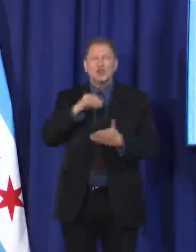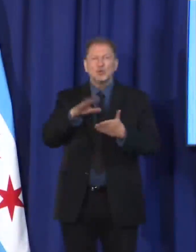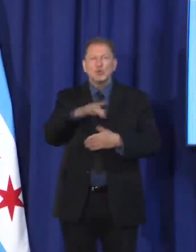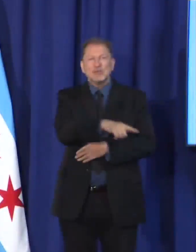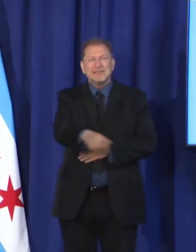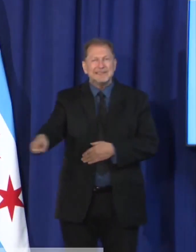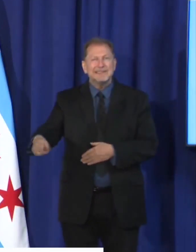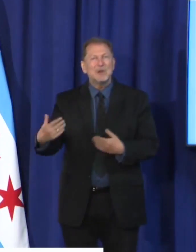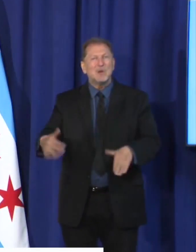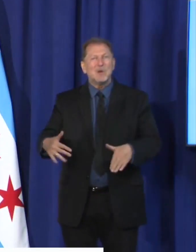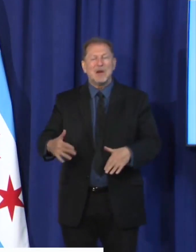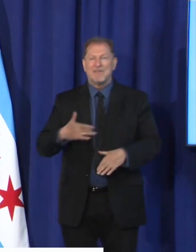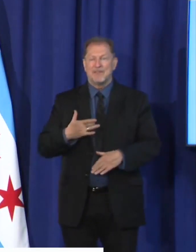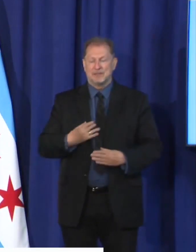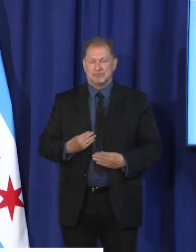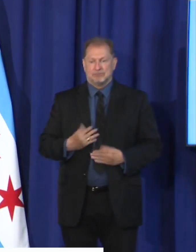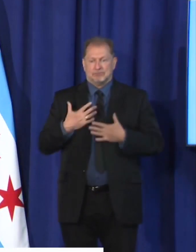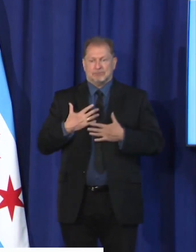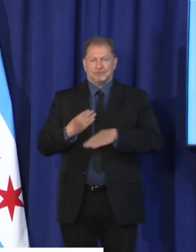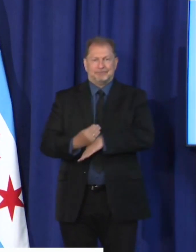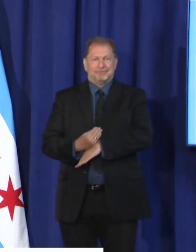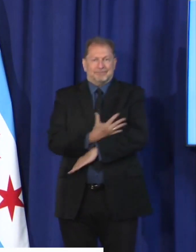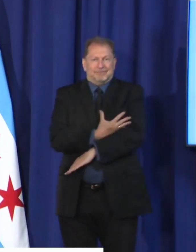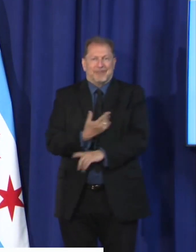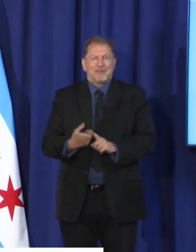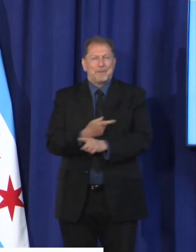TEACHER CHIEF ACADEMIC OFFICER DISTRICT PARENT AND CEO